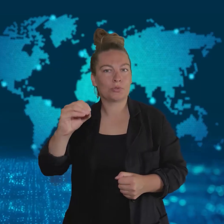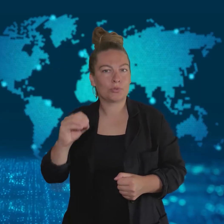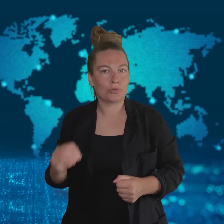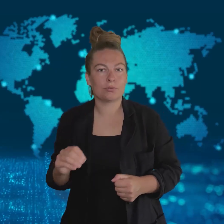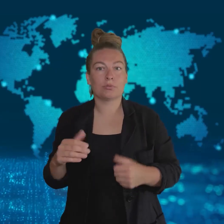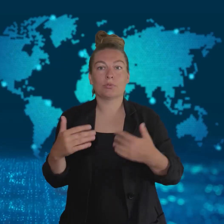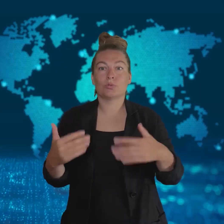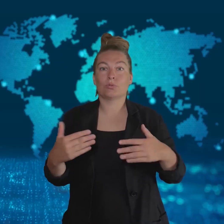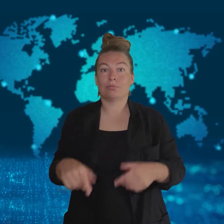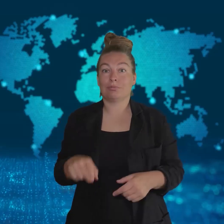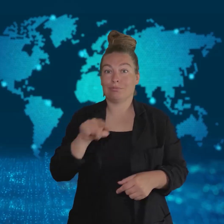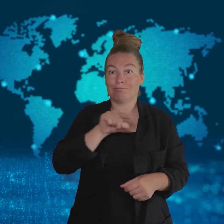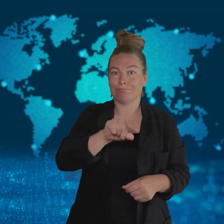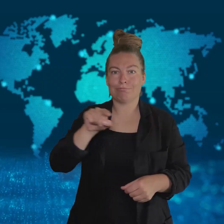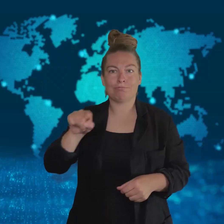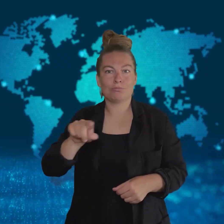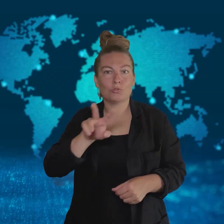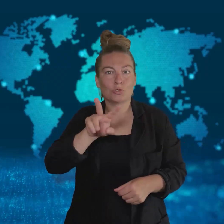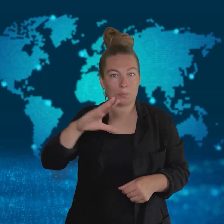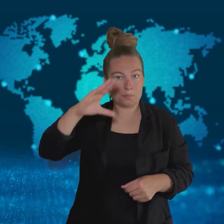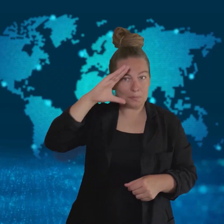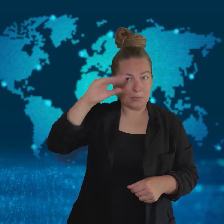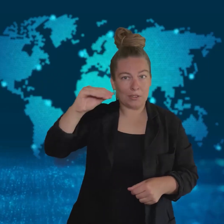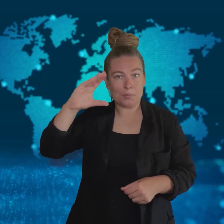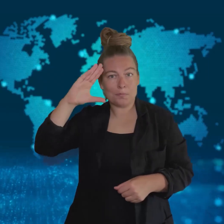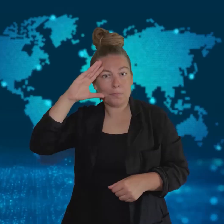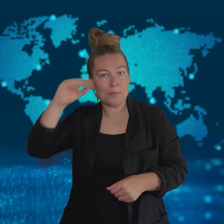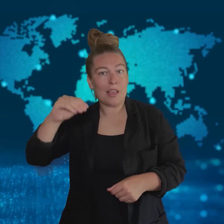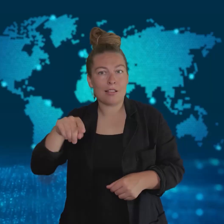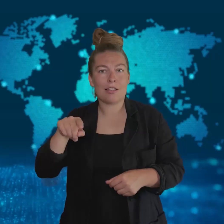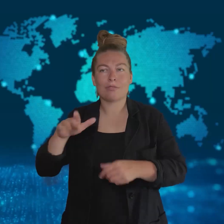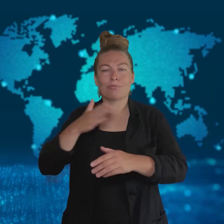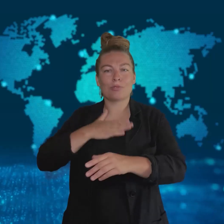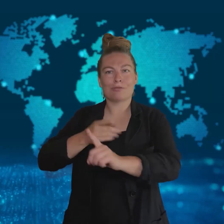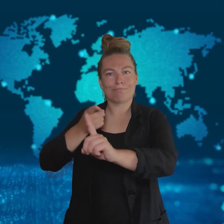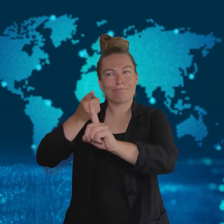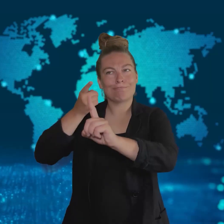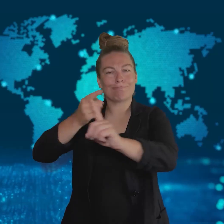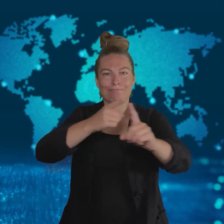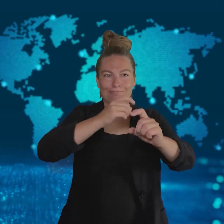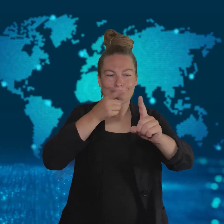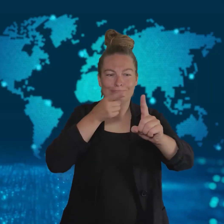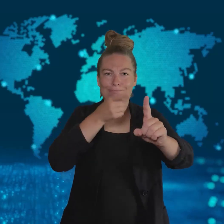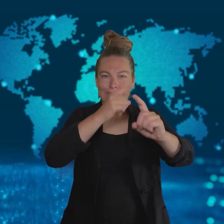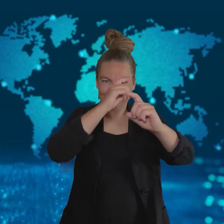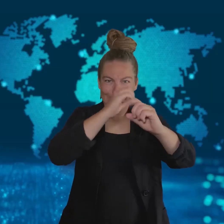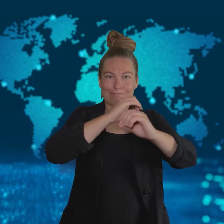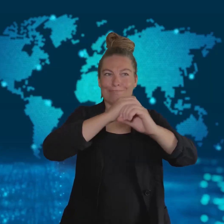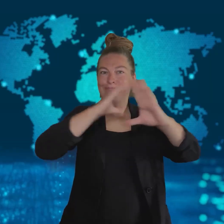On that day, Trzaskowski won over 31% of the vote.